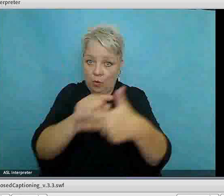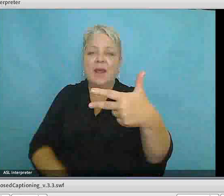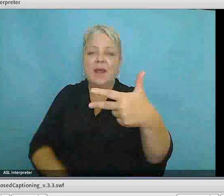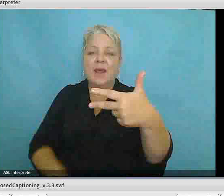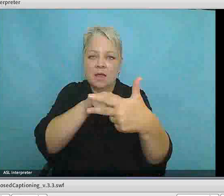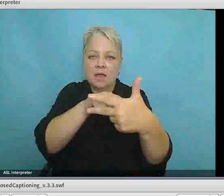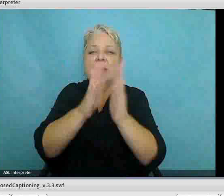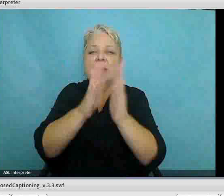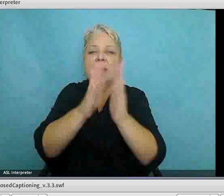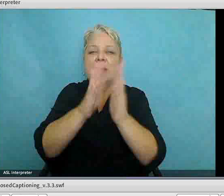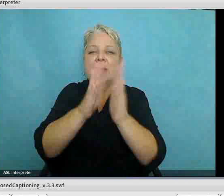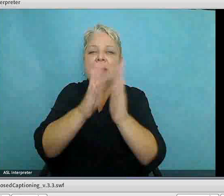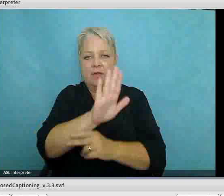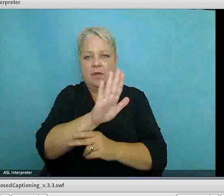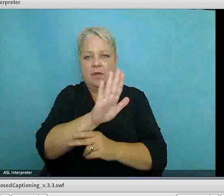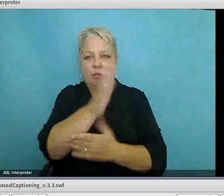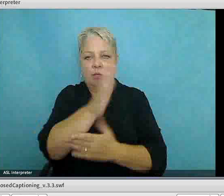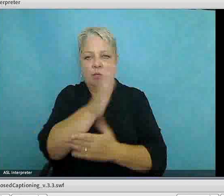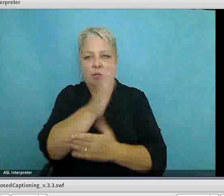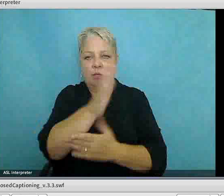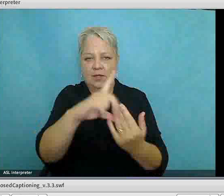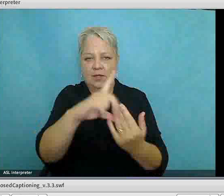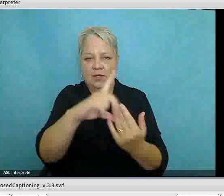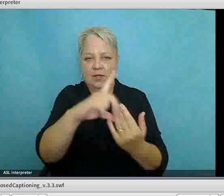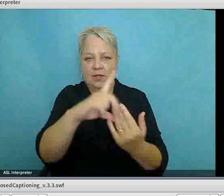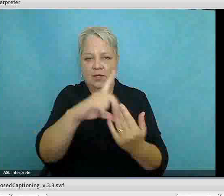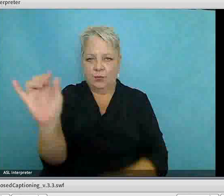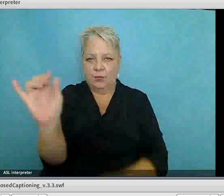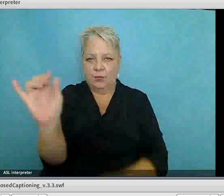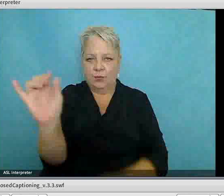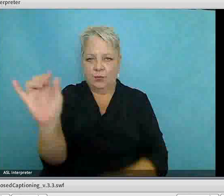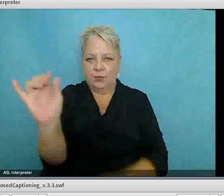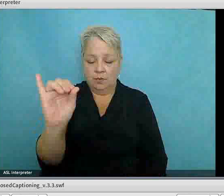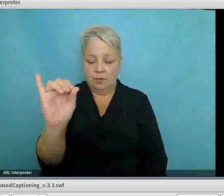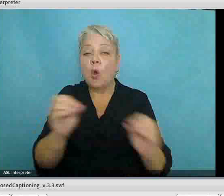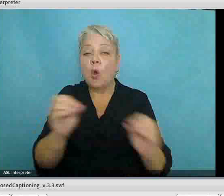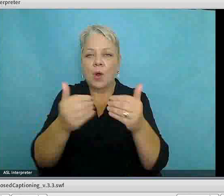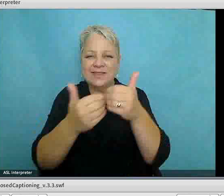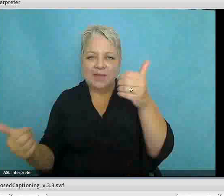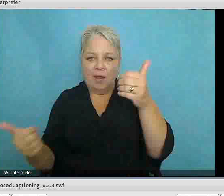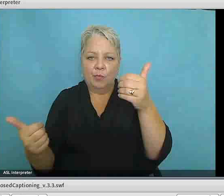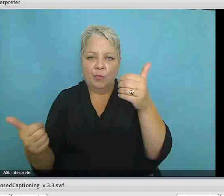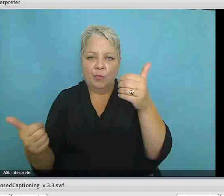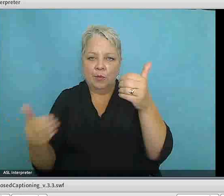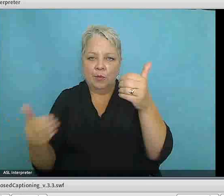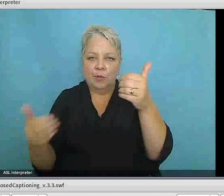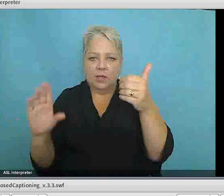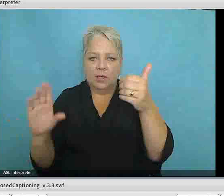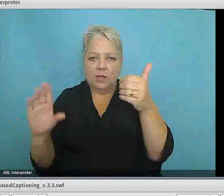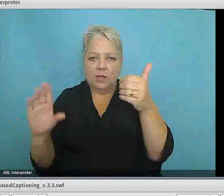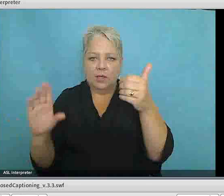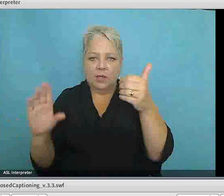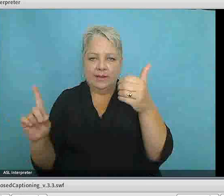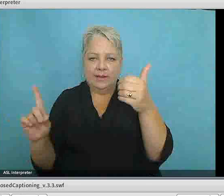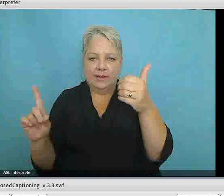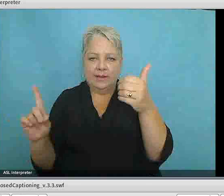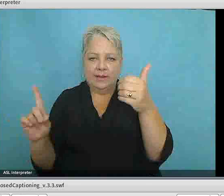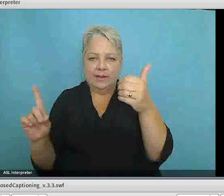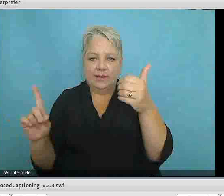Again, all of the Medicare and Medicaid services are brought into this one plan of care.